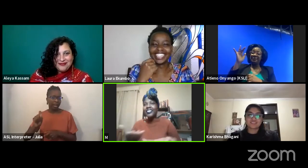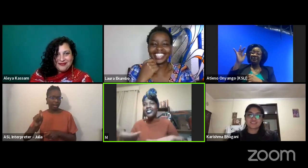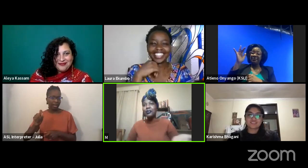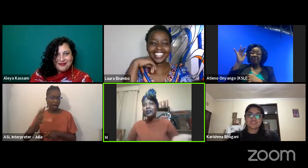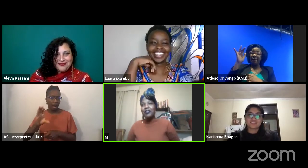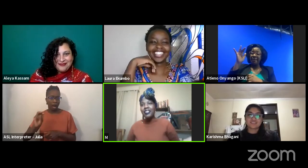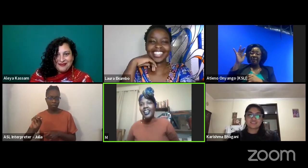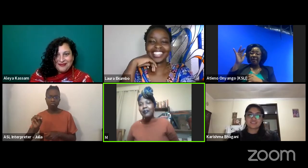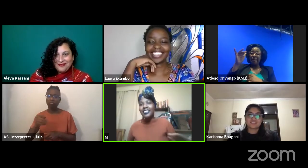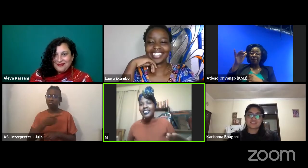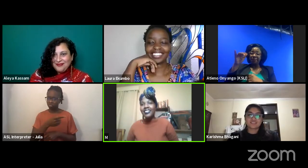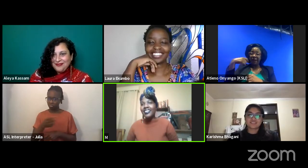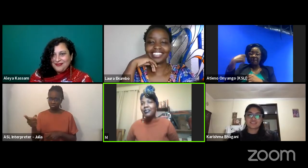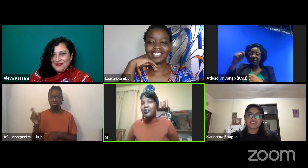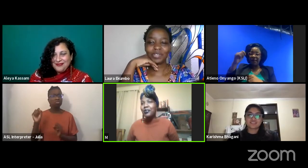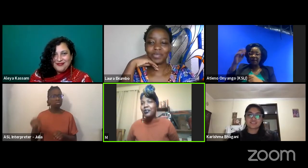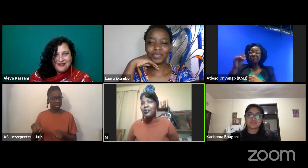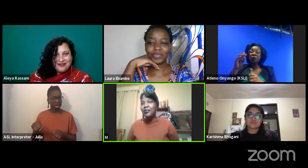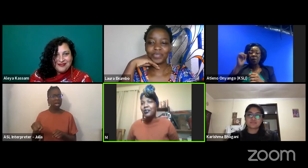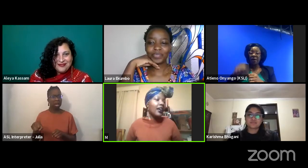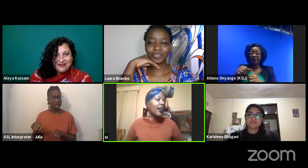you can subscribe to the LAM letter it's beautiful.